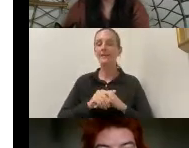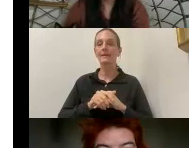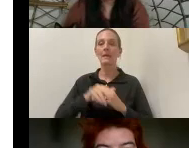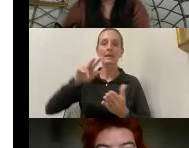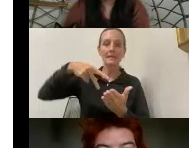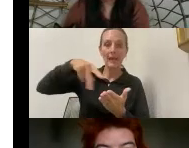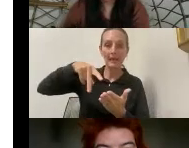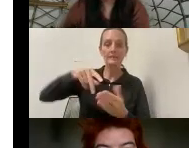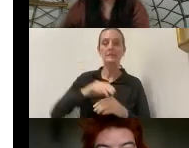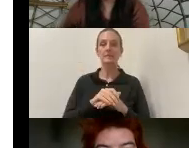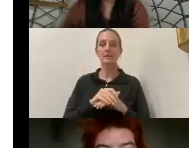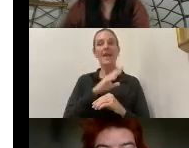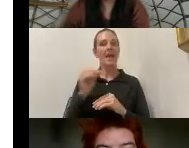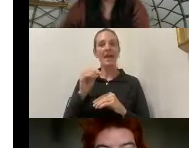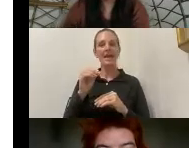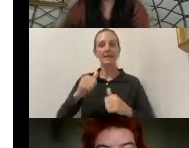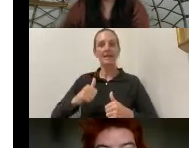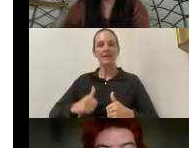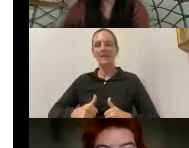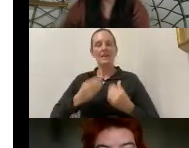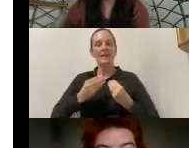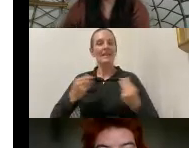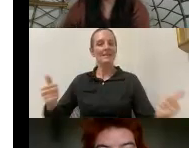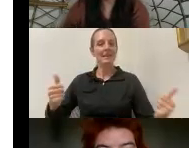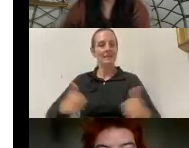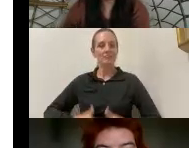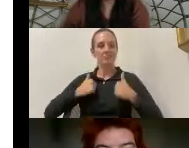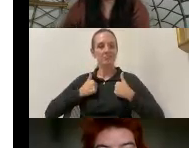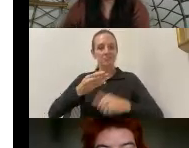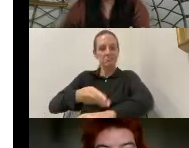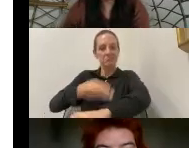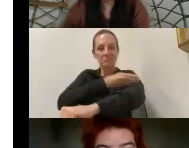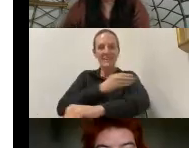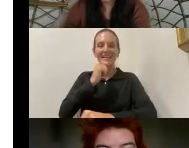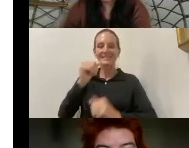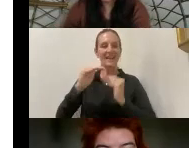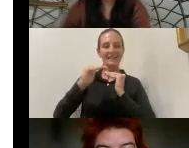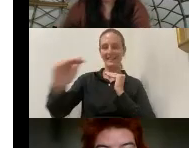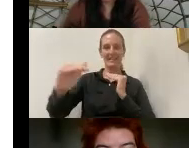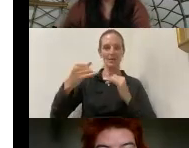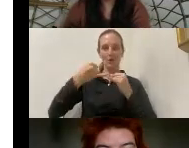So what I'd like to do now actually is if anyone feels like popping in the chat, what